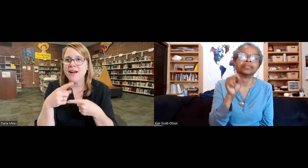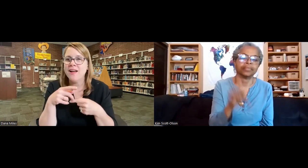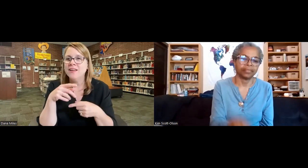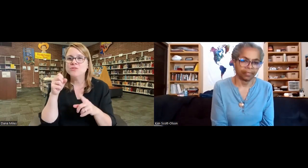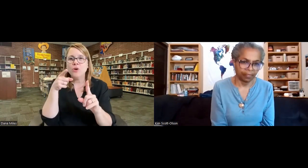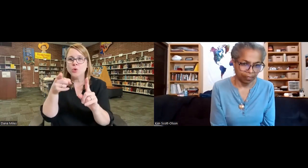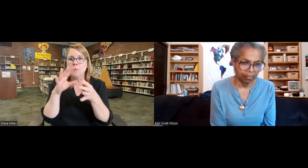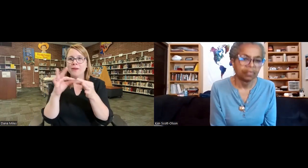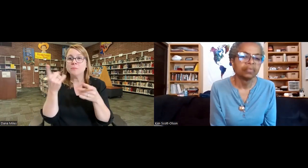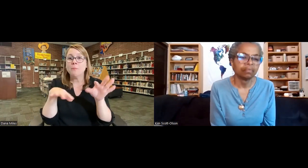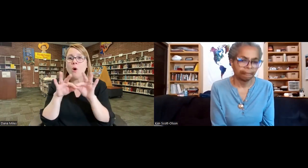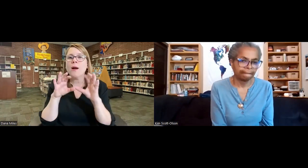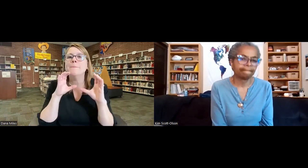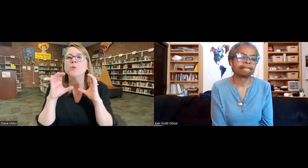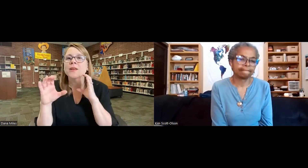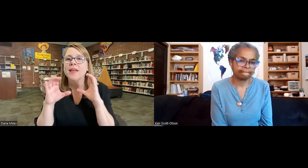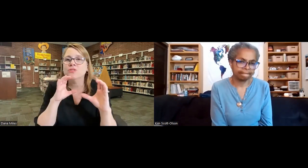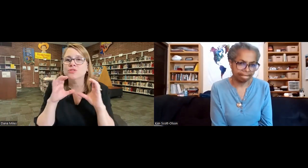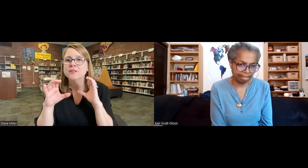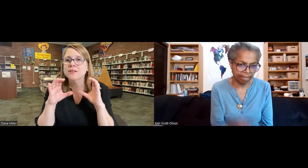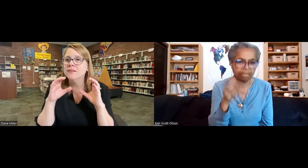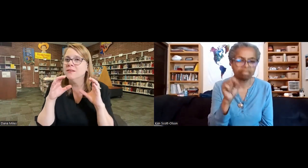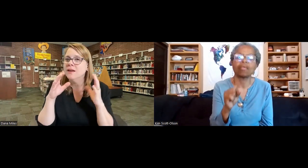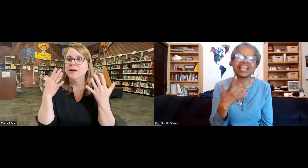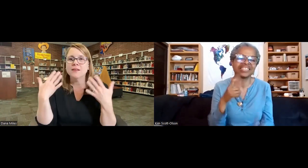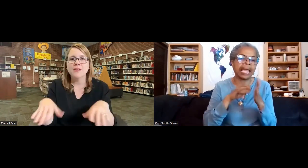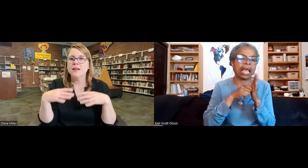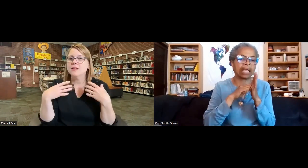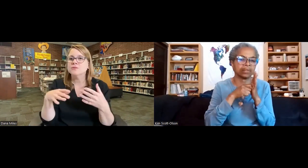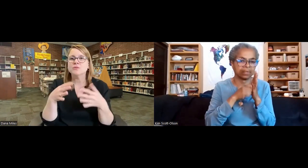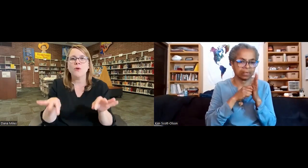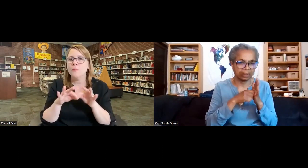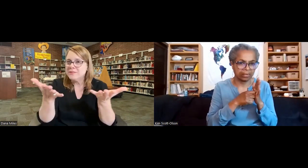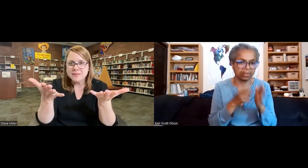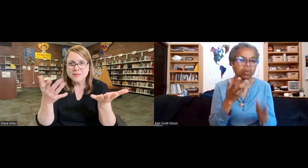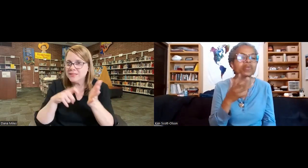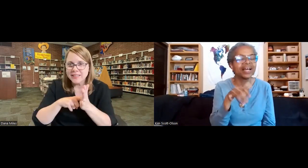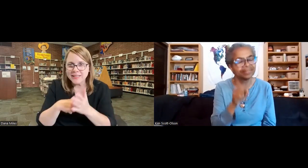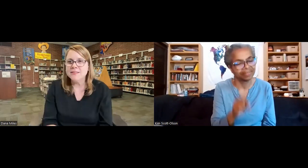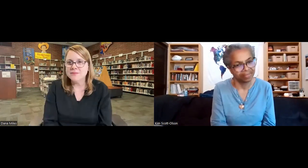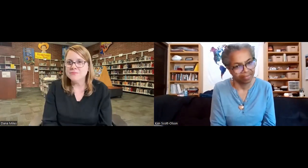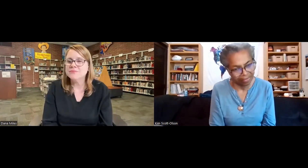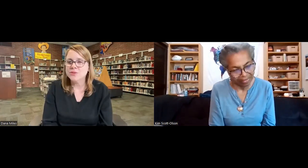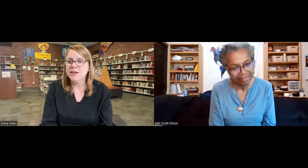what you’re mentioning here is the importance of communication. It’s the key. - Oh yeah, that’s the key. A crucial key, yes.